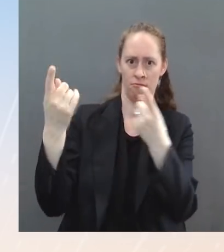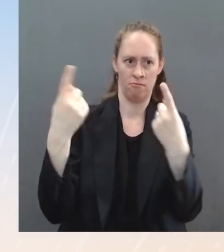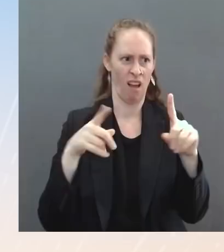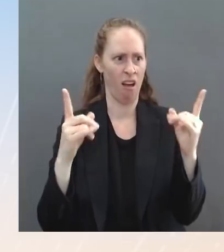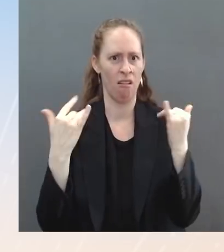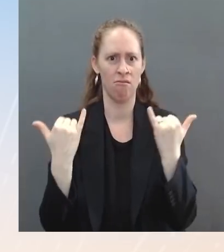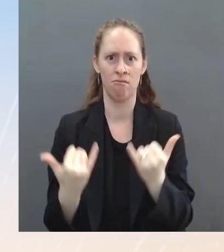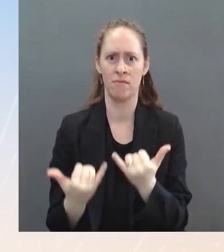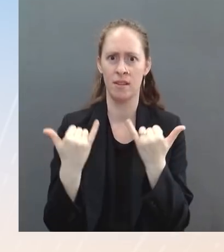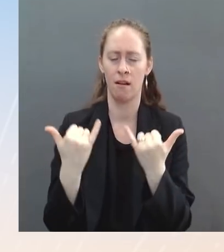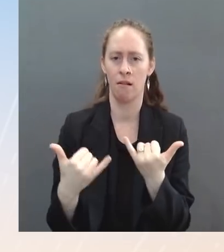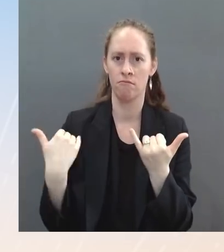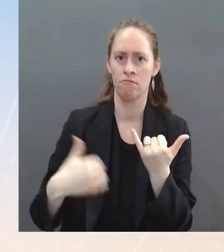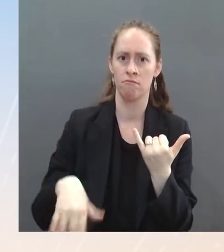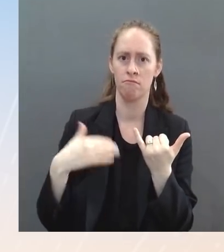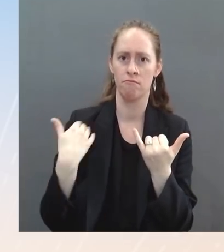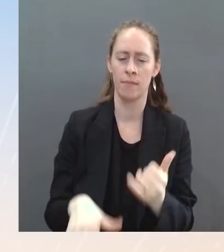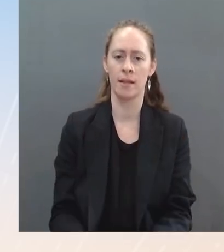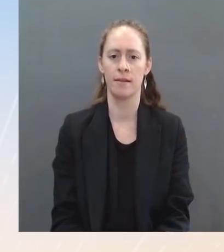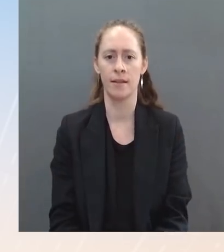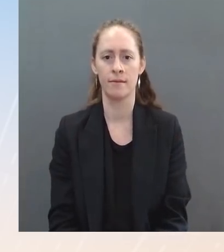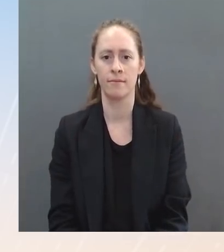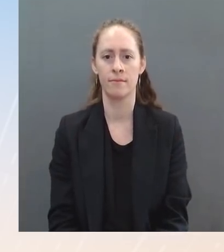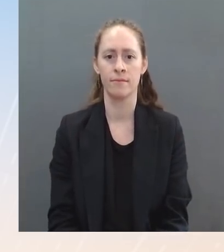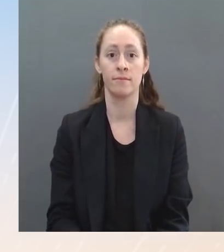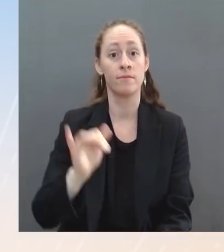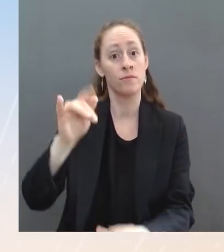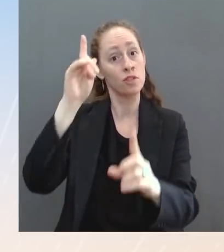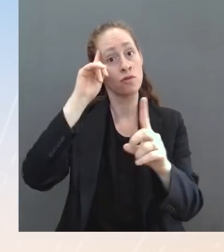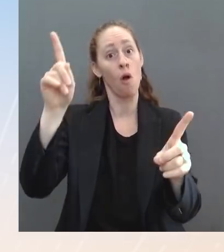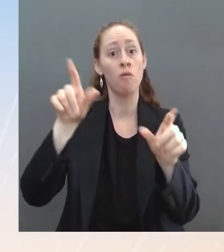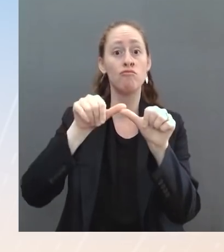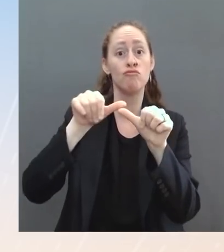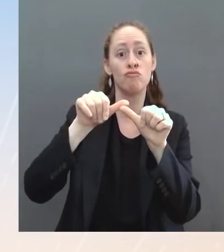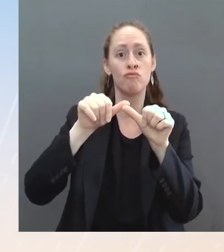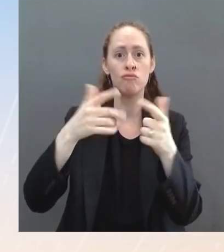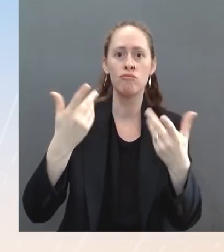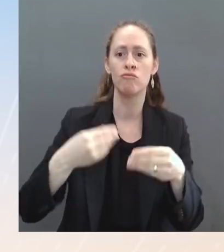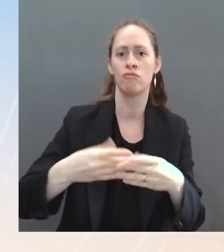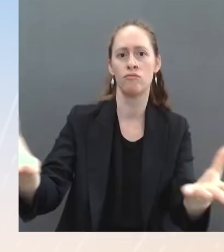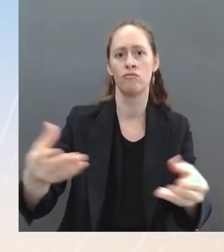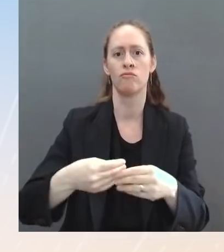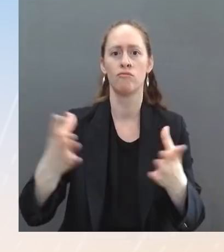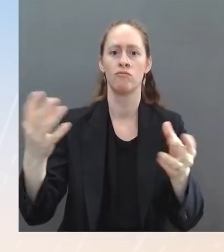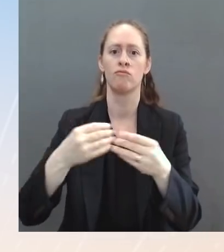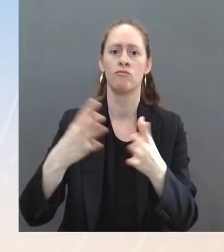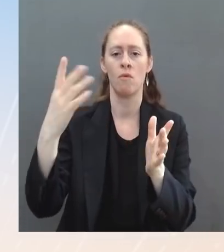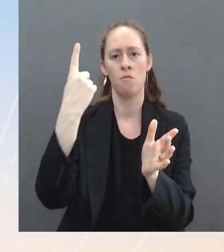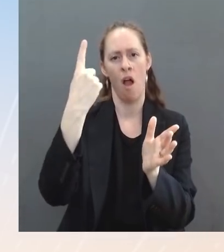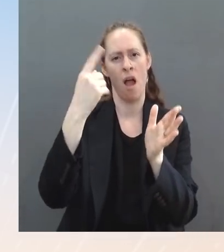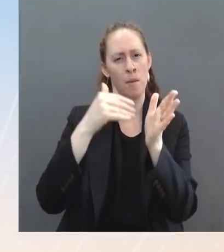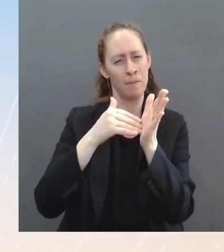And I just want to give you a little bit of context. First, the Strategic Petroleum Reserve itself is our national asset